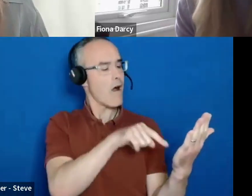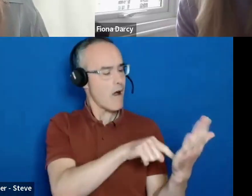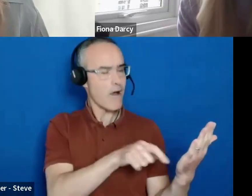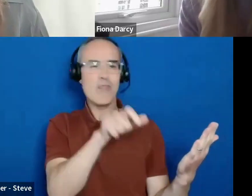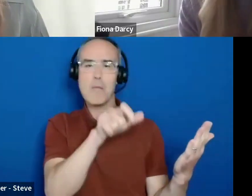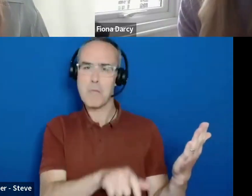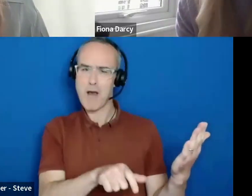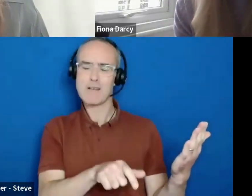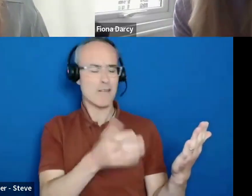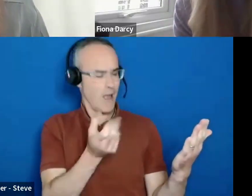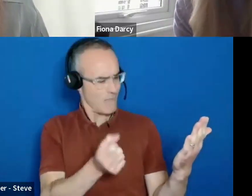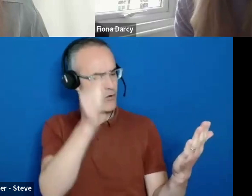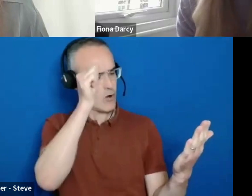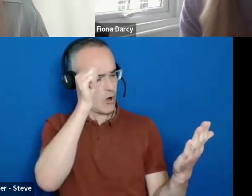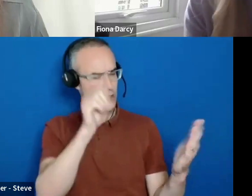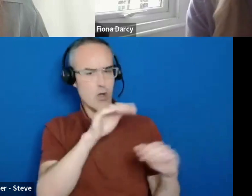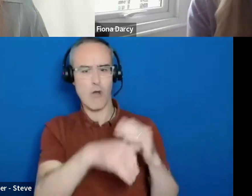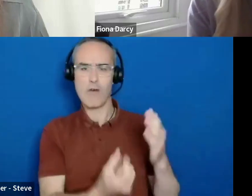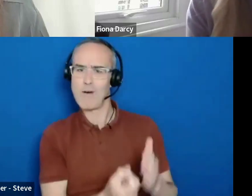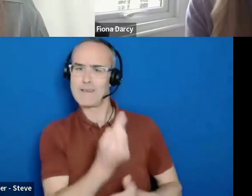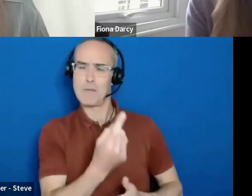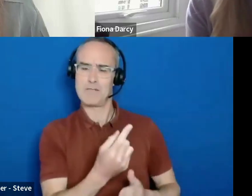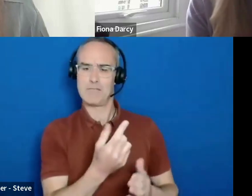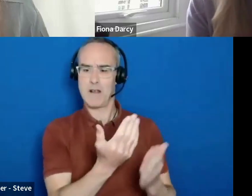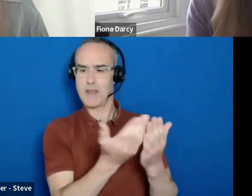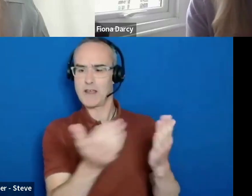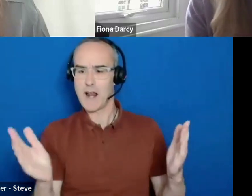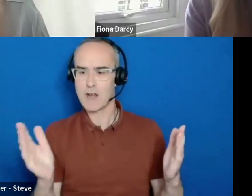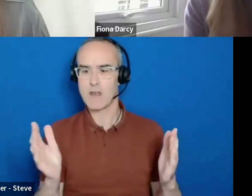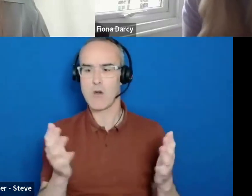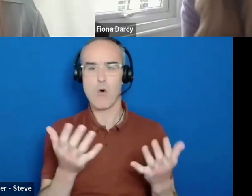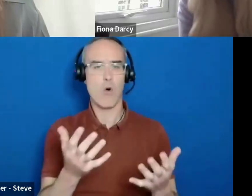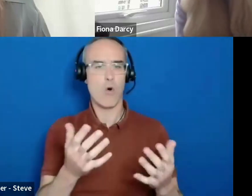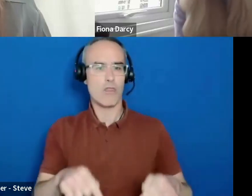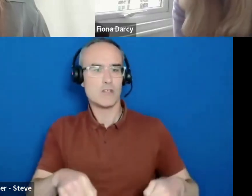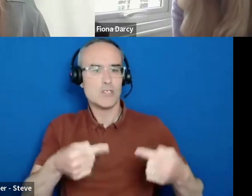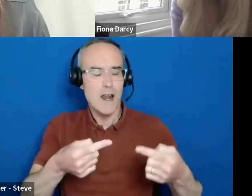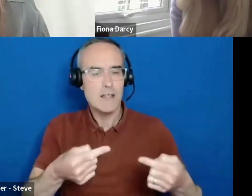bit of knowledge about what's going on at the gallery at the minute or what the challenges they might be facing.